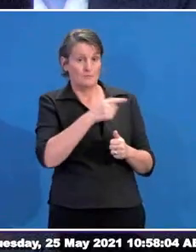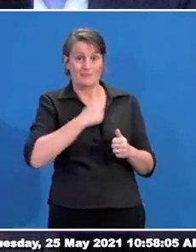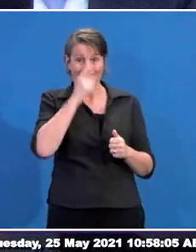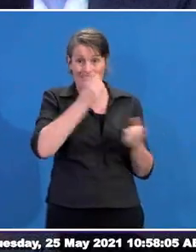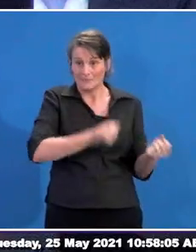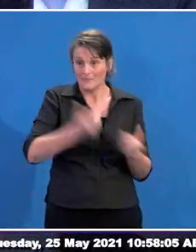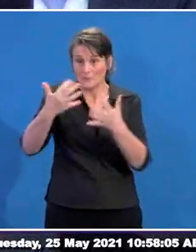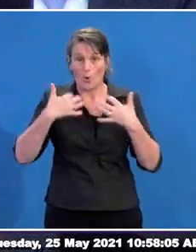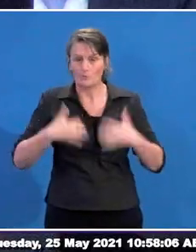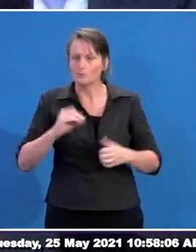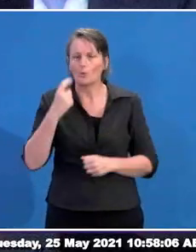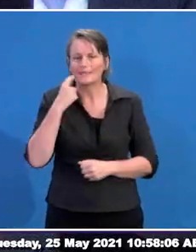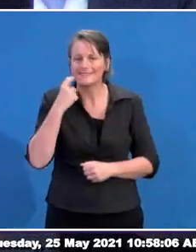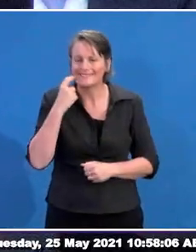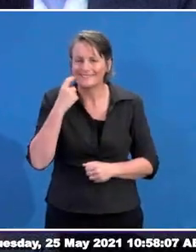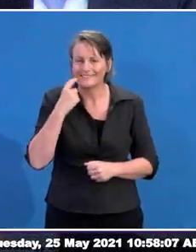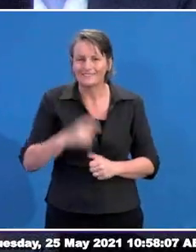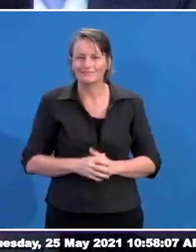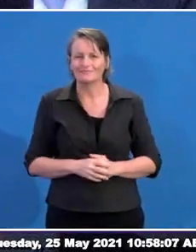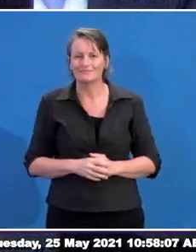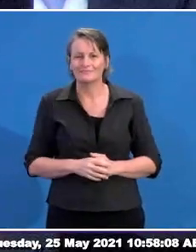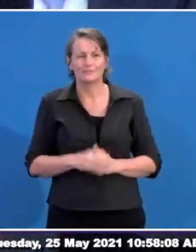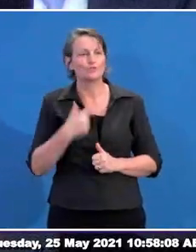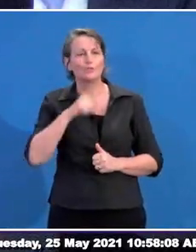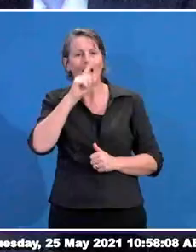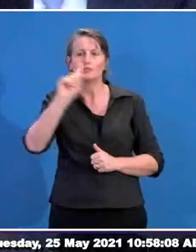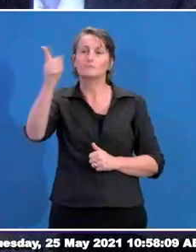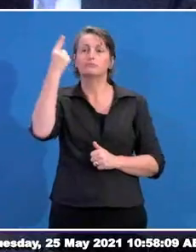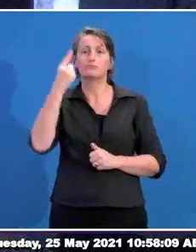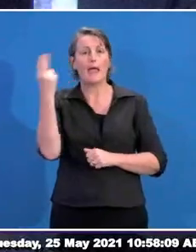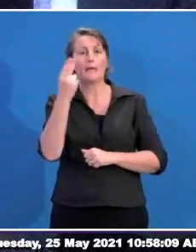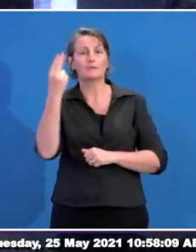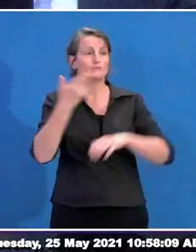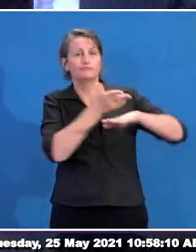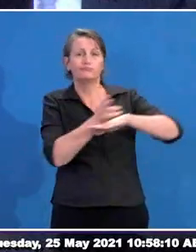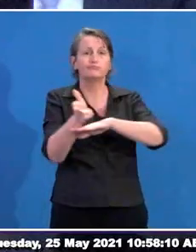is not as simple as call an ambulance and off she goes and she will be taken care of. No.